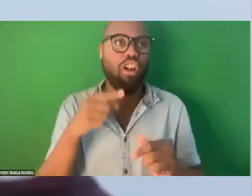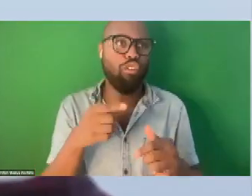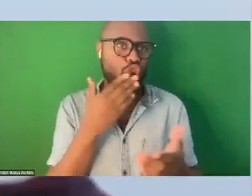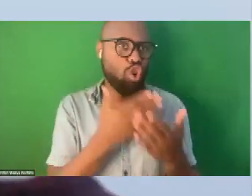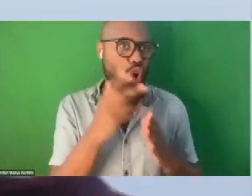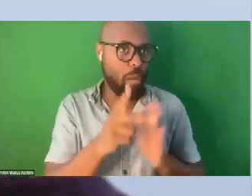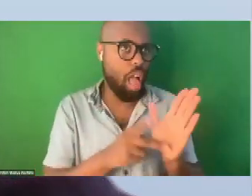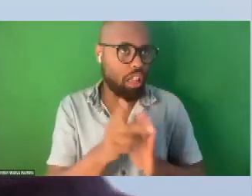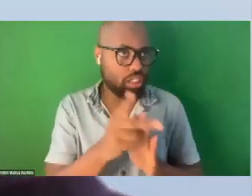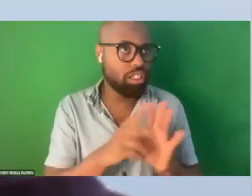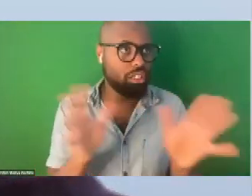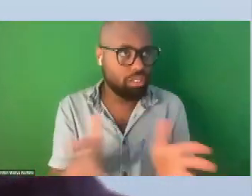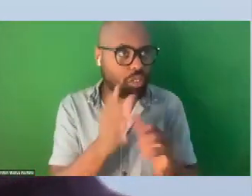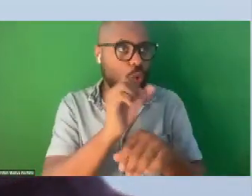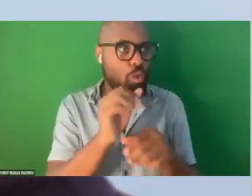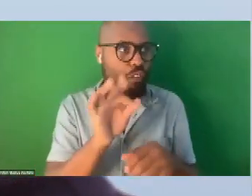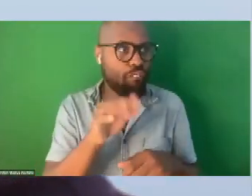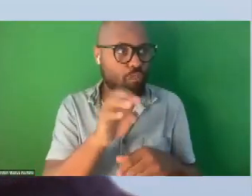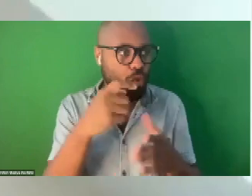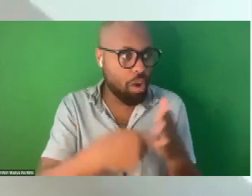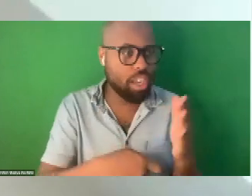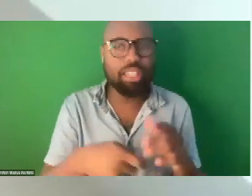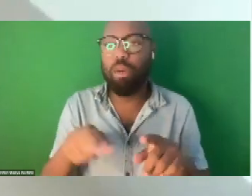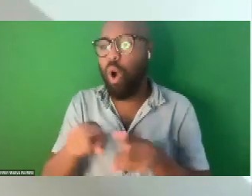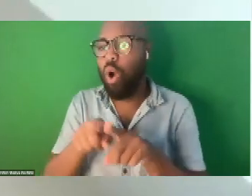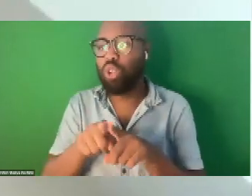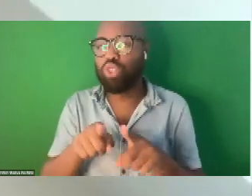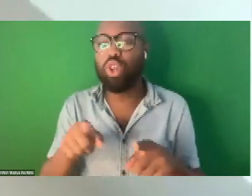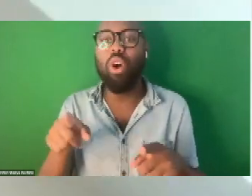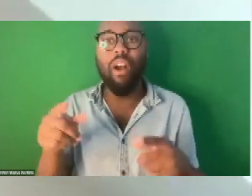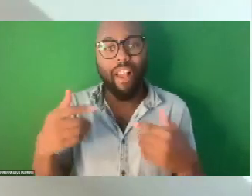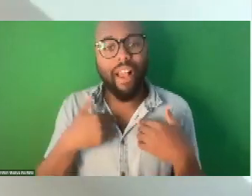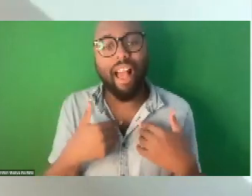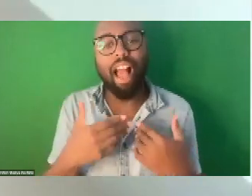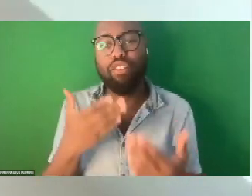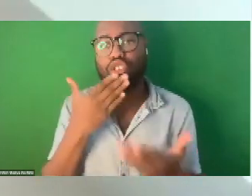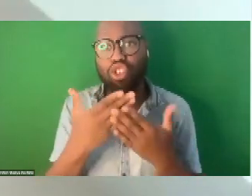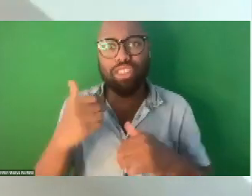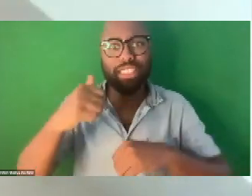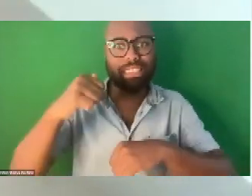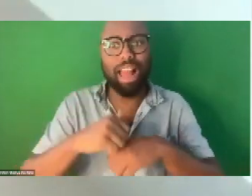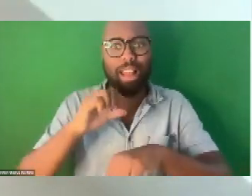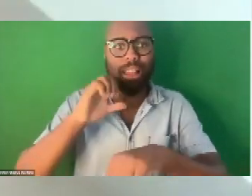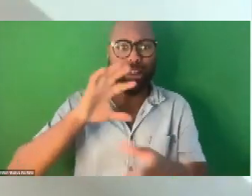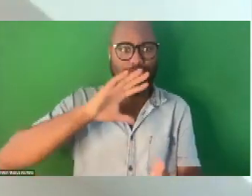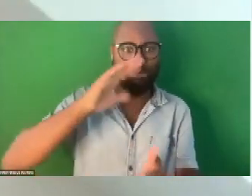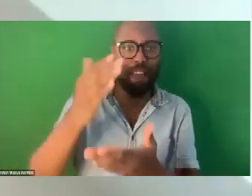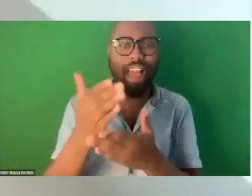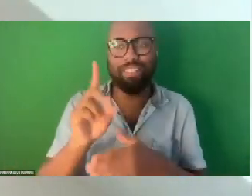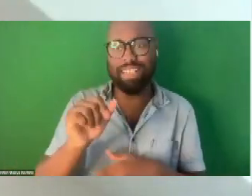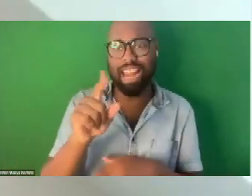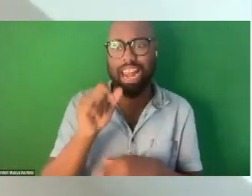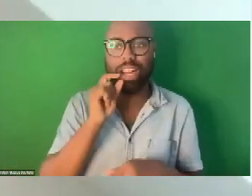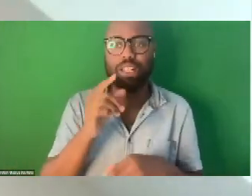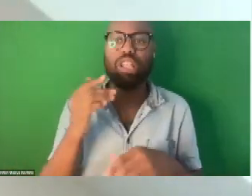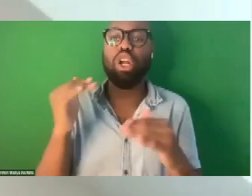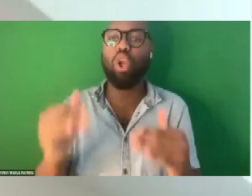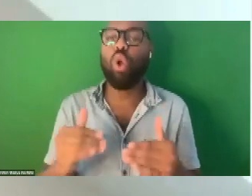but b) a much more solid set of data to improve the quality of research we can do on HCBS.